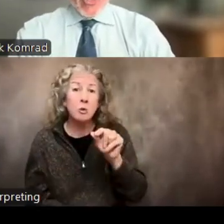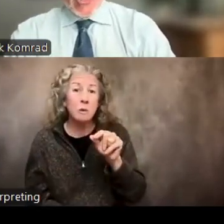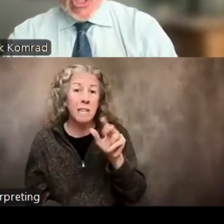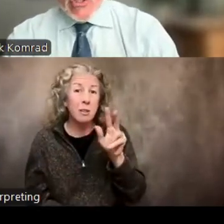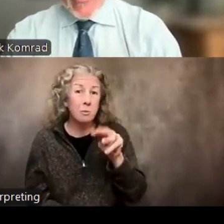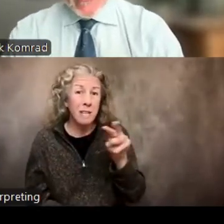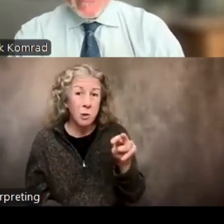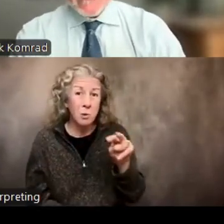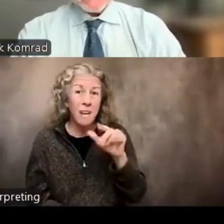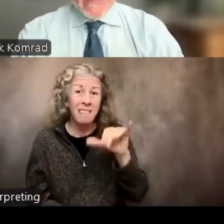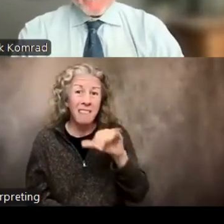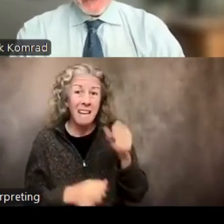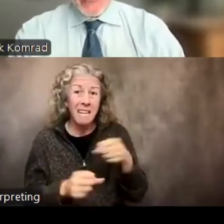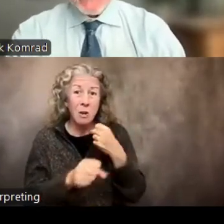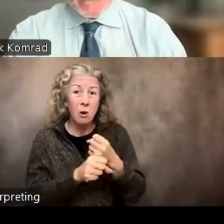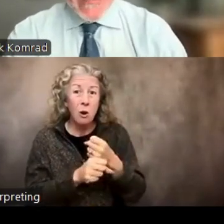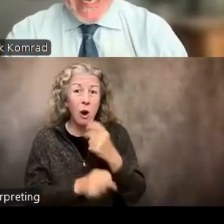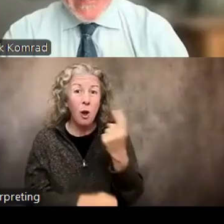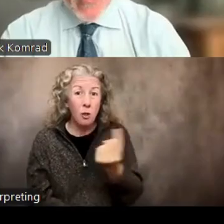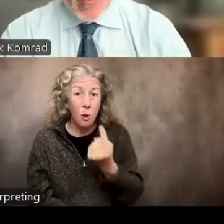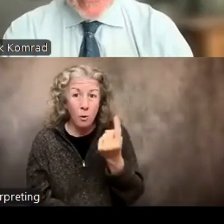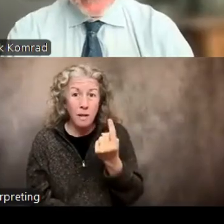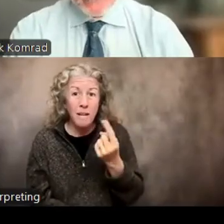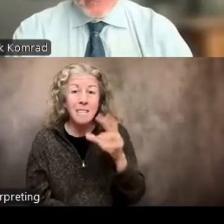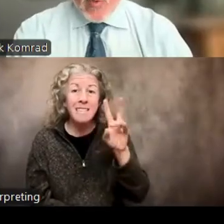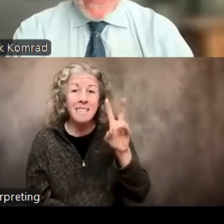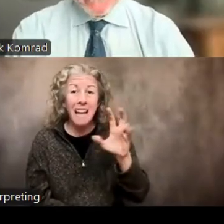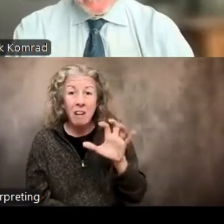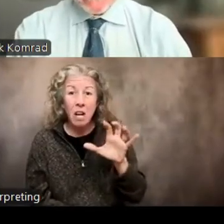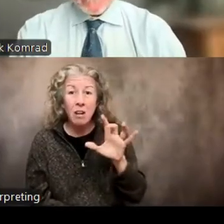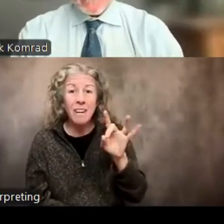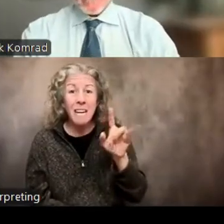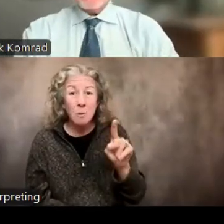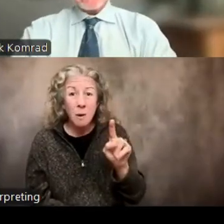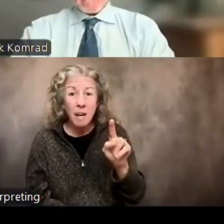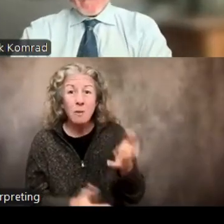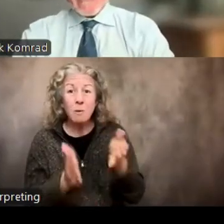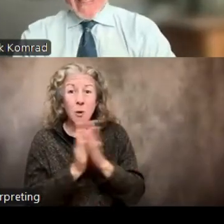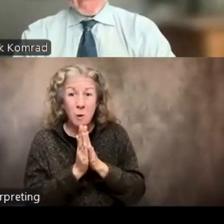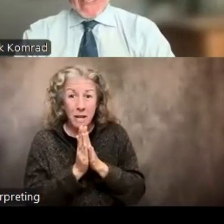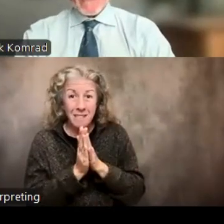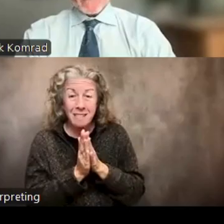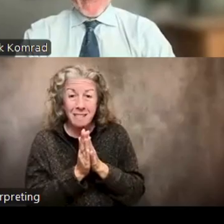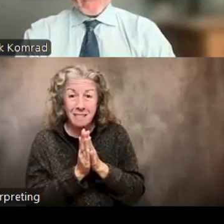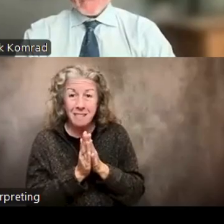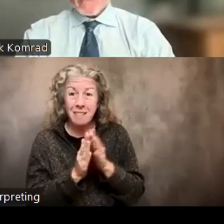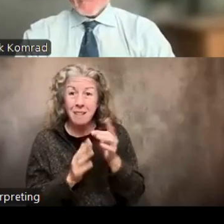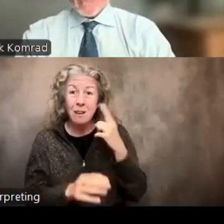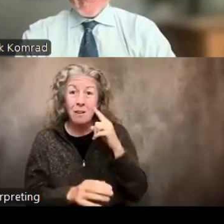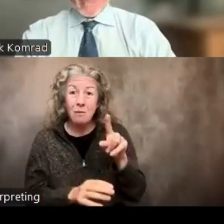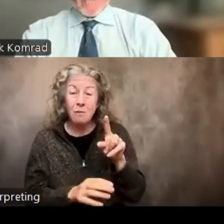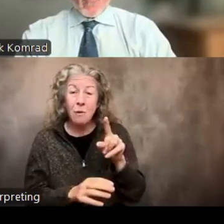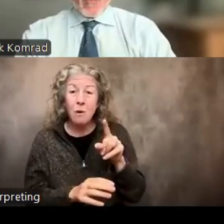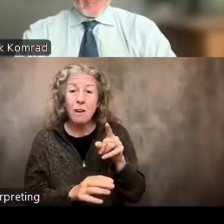alone, 781 requests of from psychiatric patients for